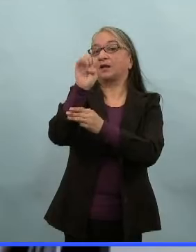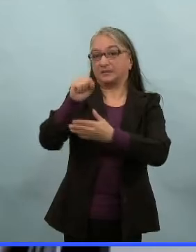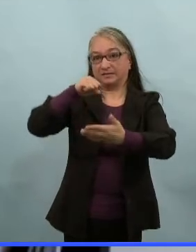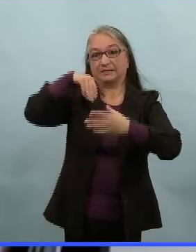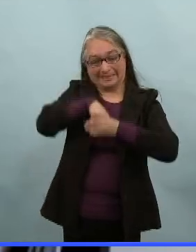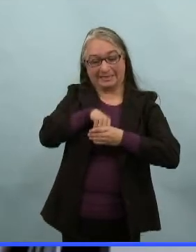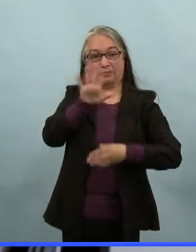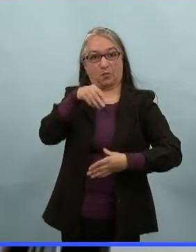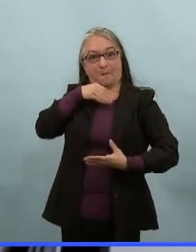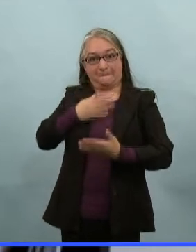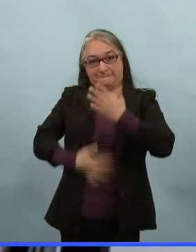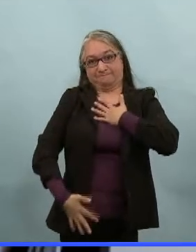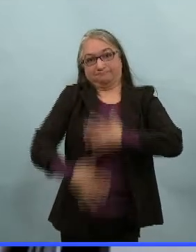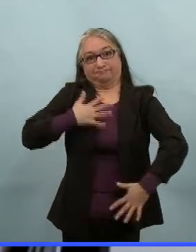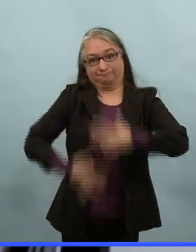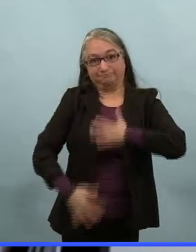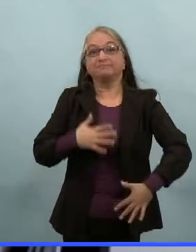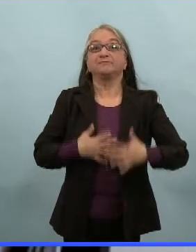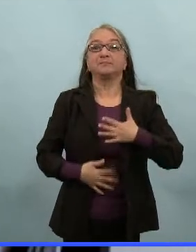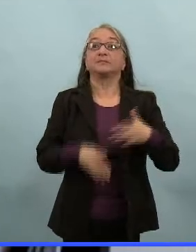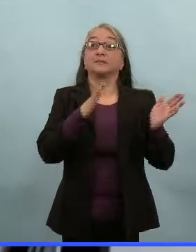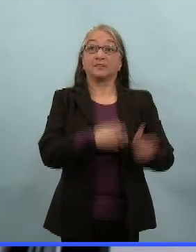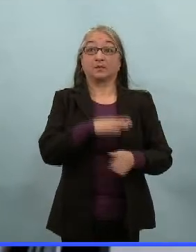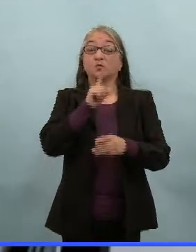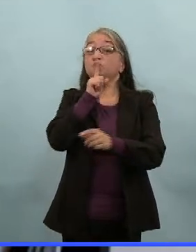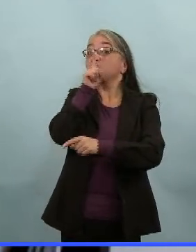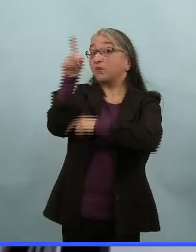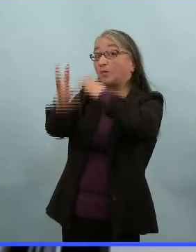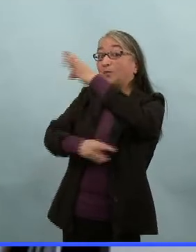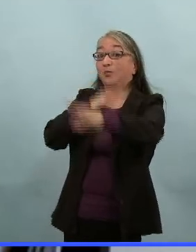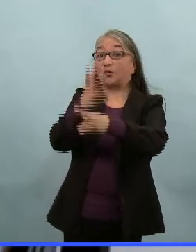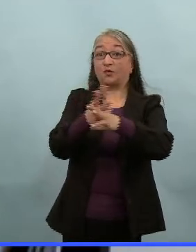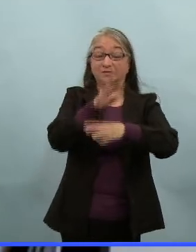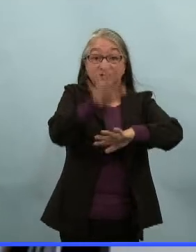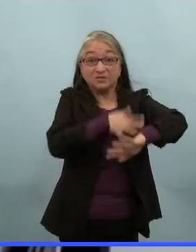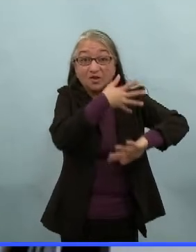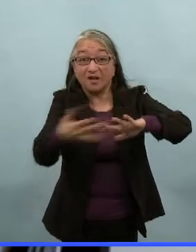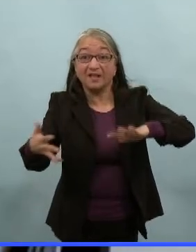in the real world scotland and denmark found that getting a booster